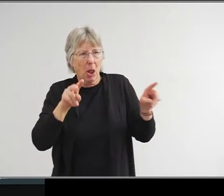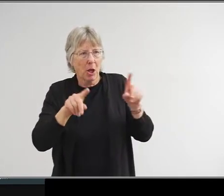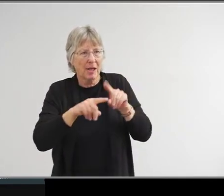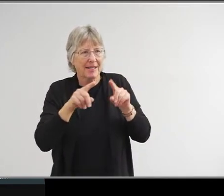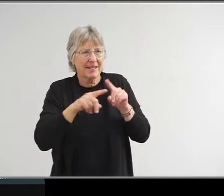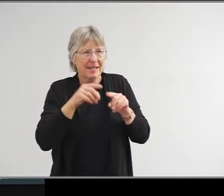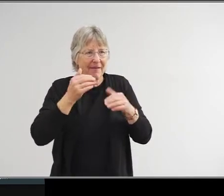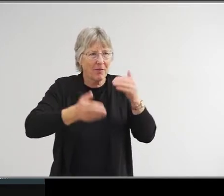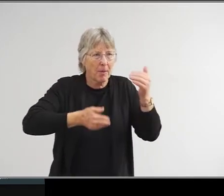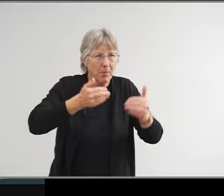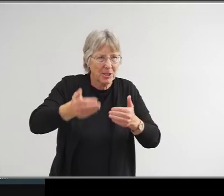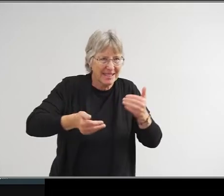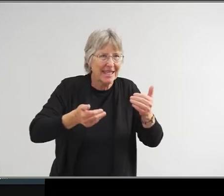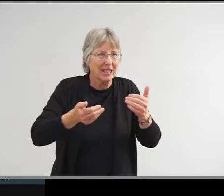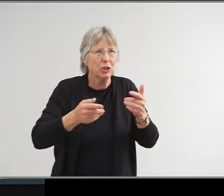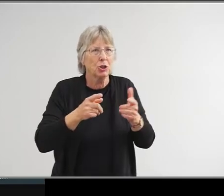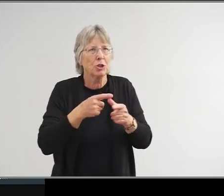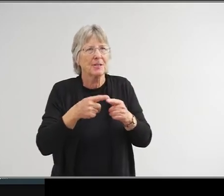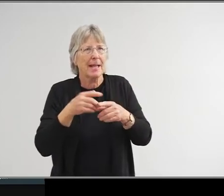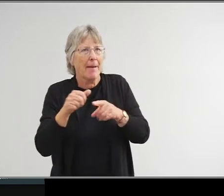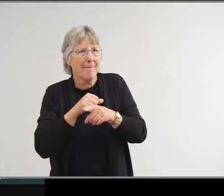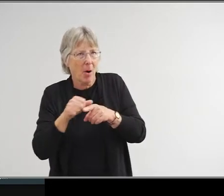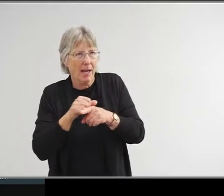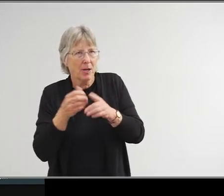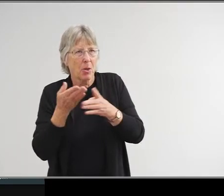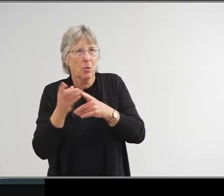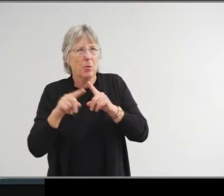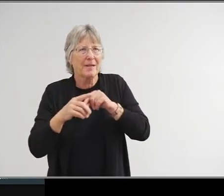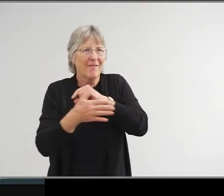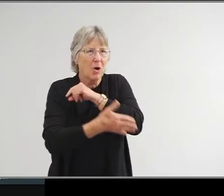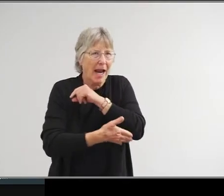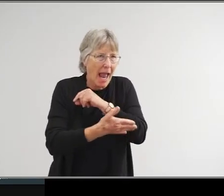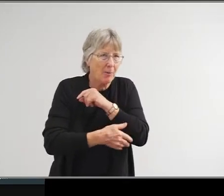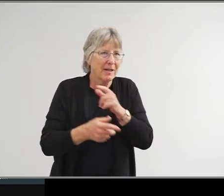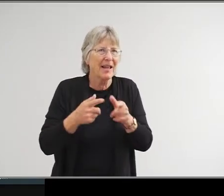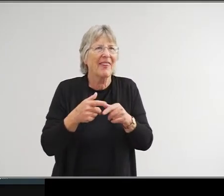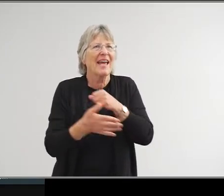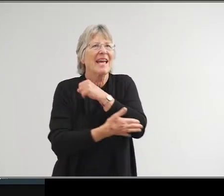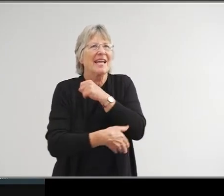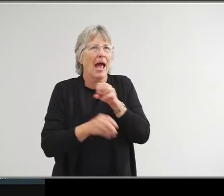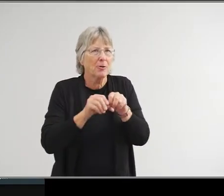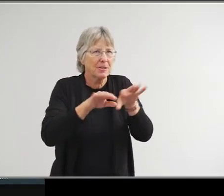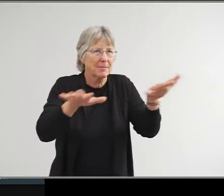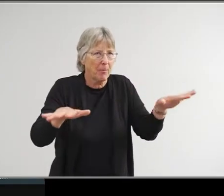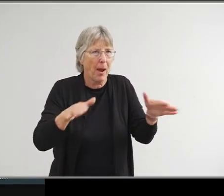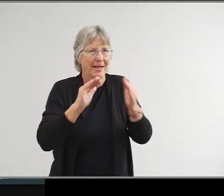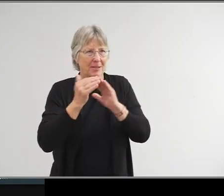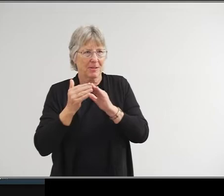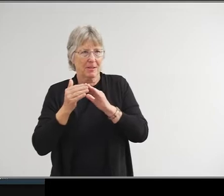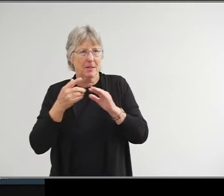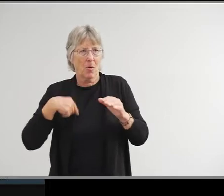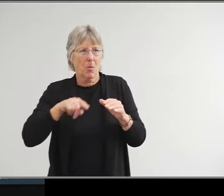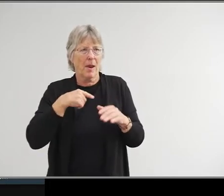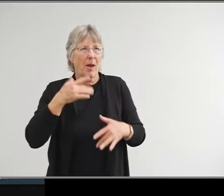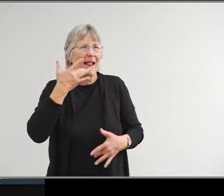to counties and counties filter out to cities. We are fortunate to have our own health department